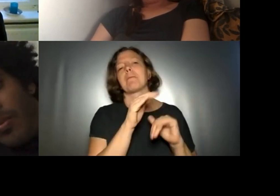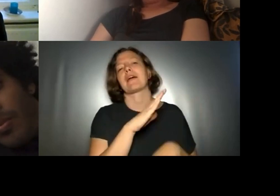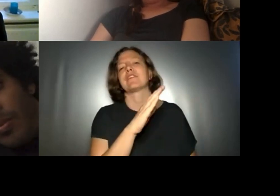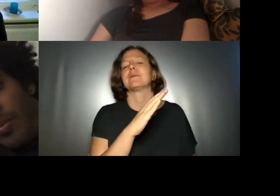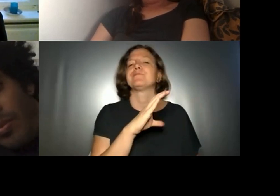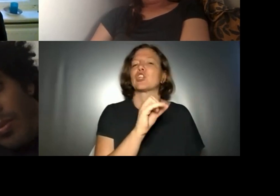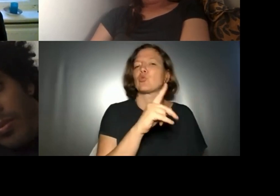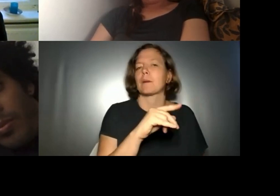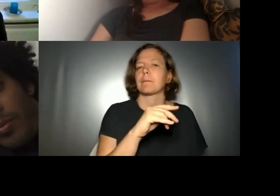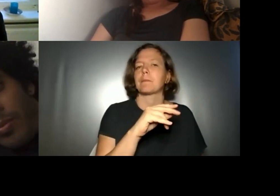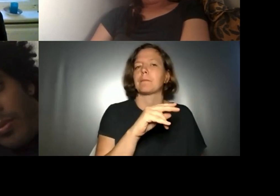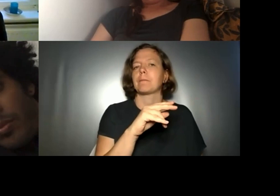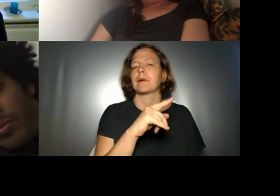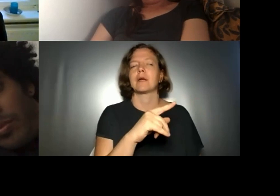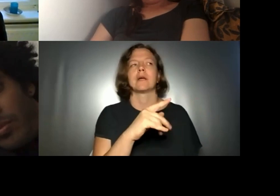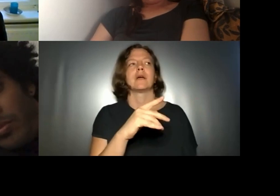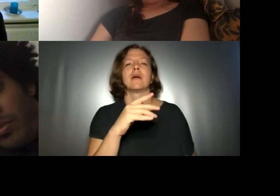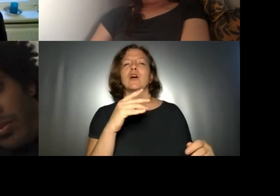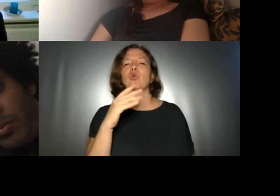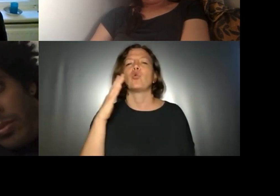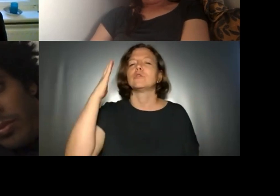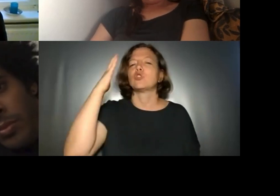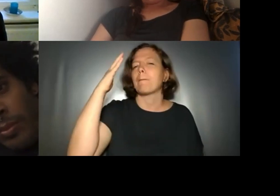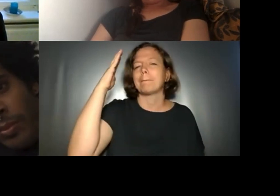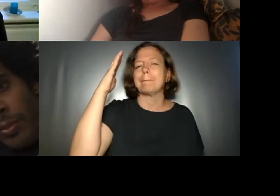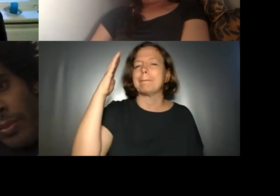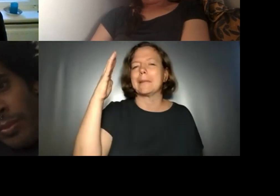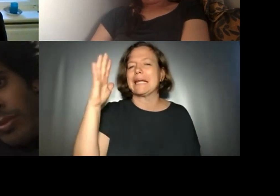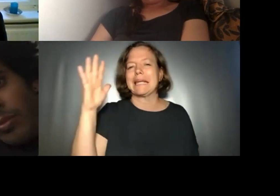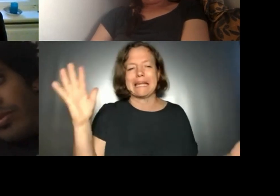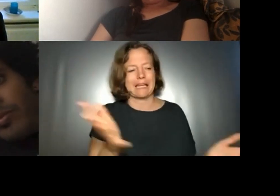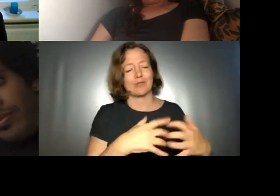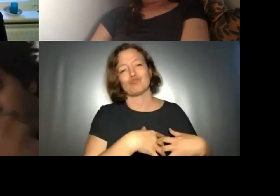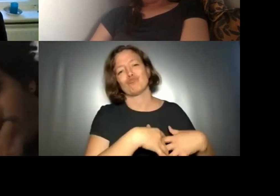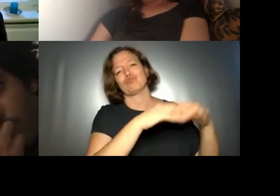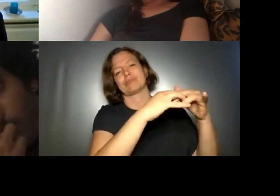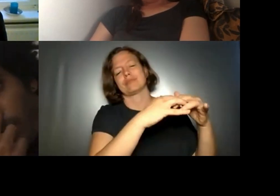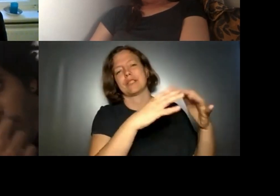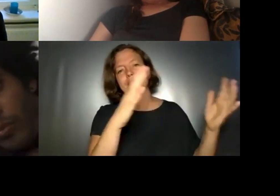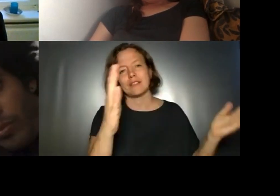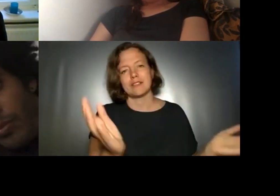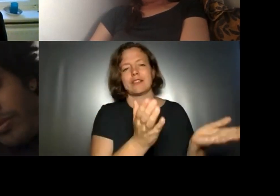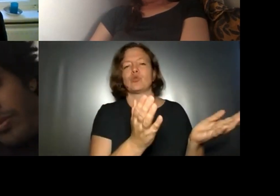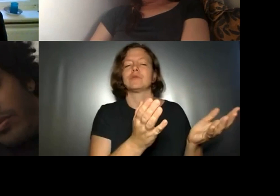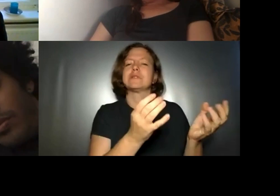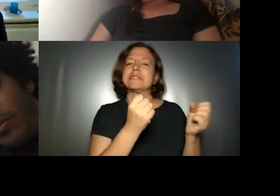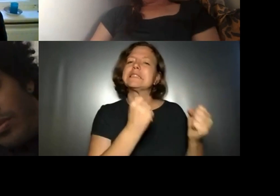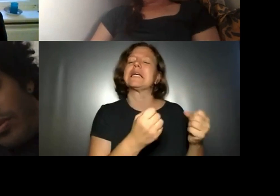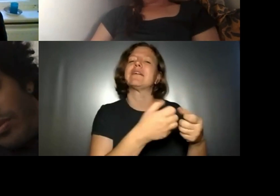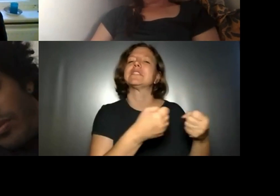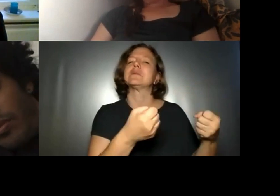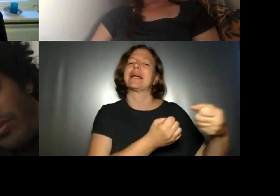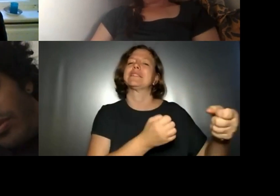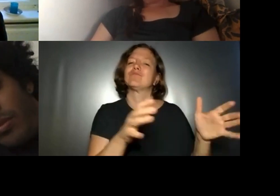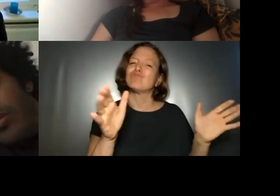and the way we kind of nourish each other's creativity, that this also is part of that reality.